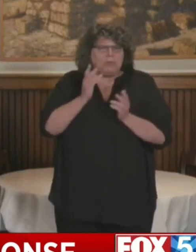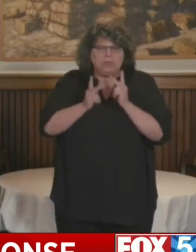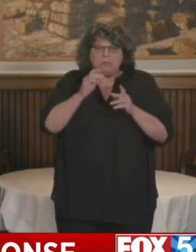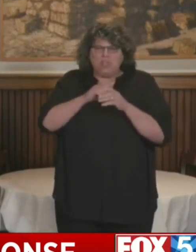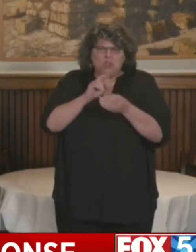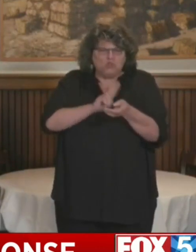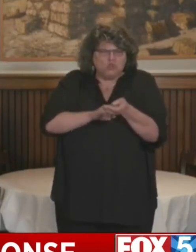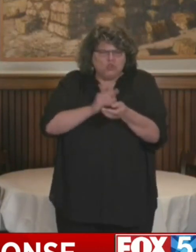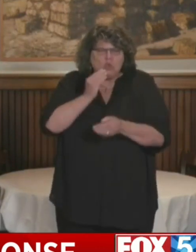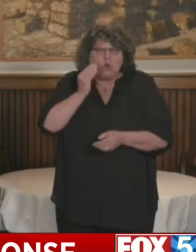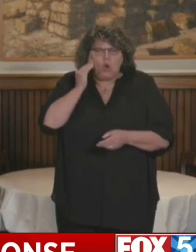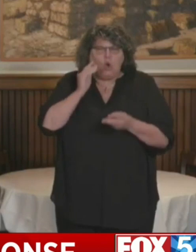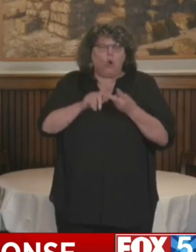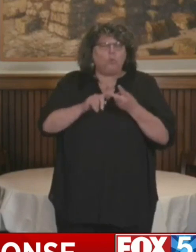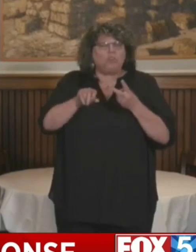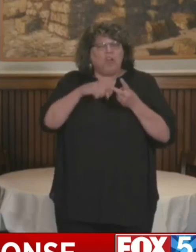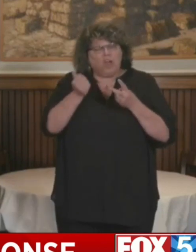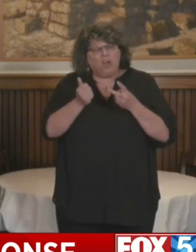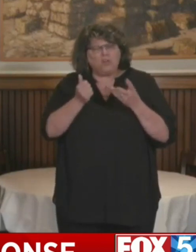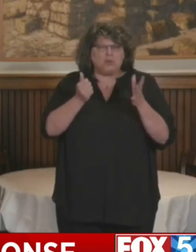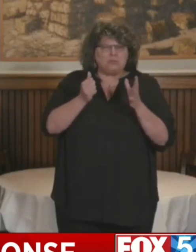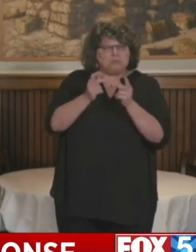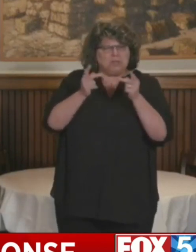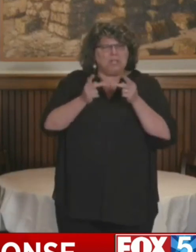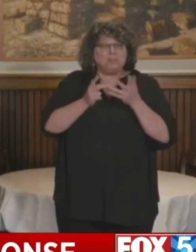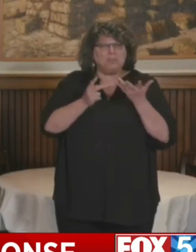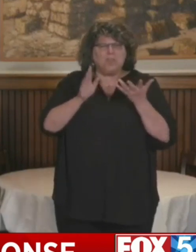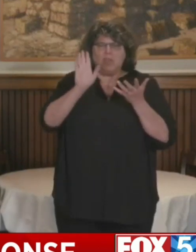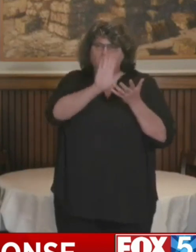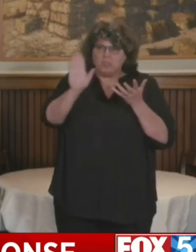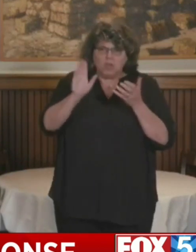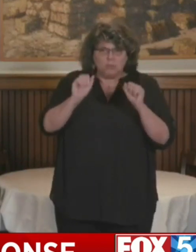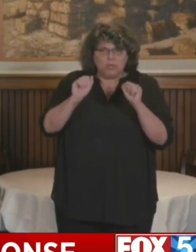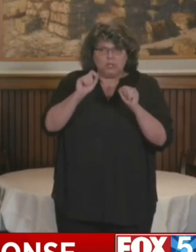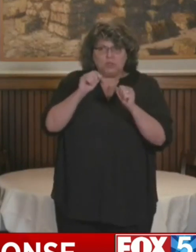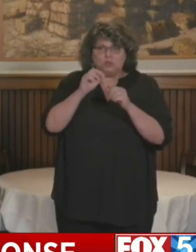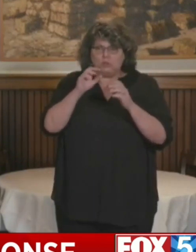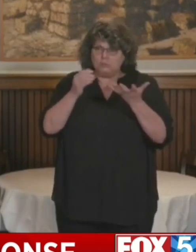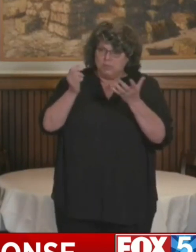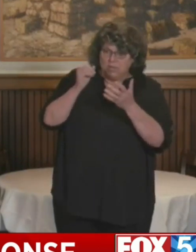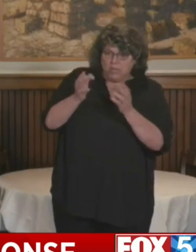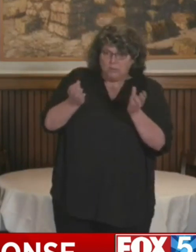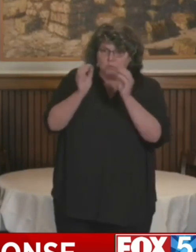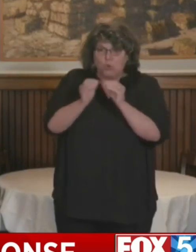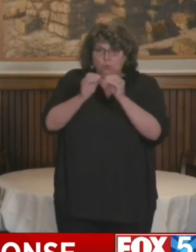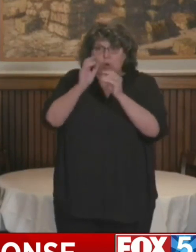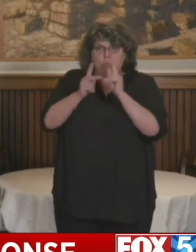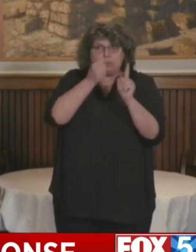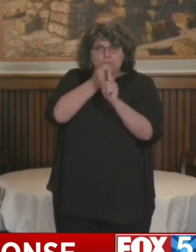ISOLATE TO PROVIDE PROTECTION FOR THE MOST VULNERABLE IN THEIR COMMUNITY BE IT SKILLED NURSING FACILITIES OTHER